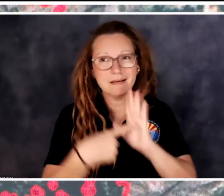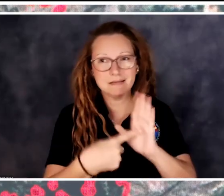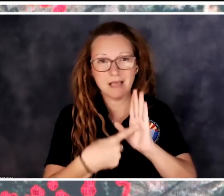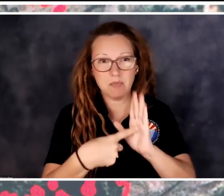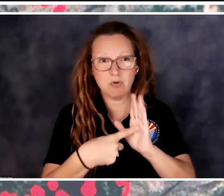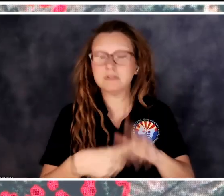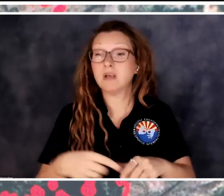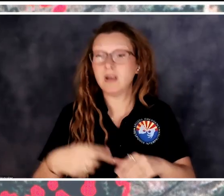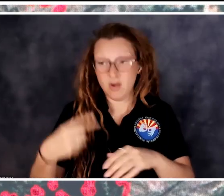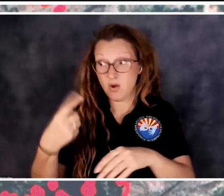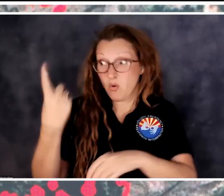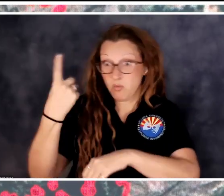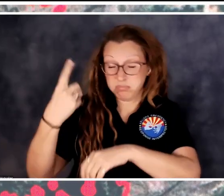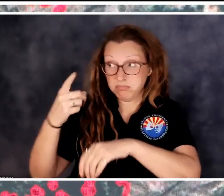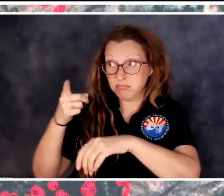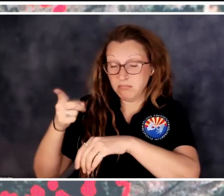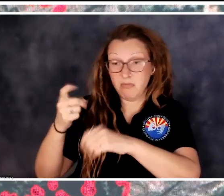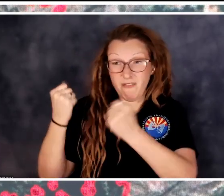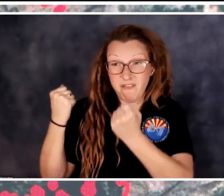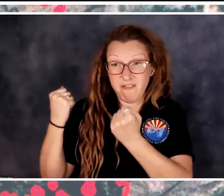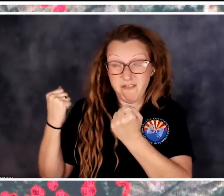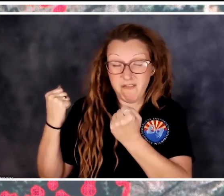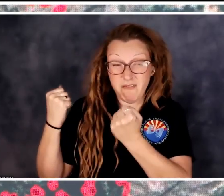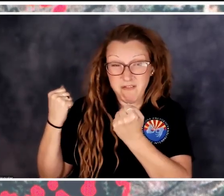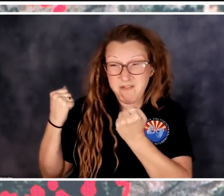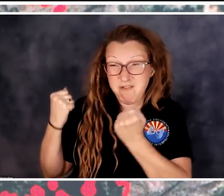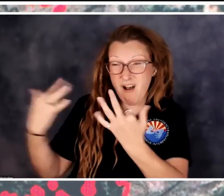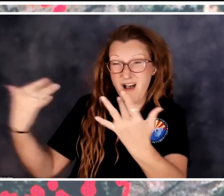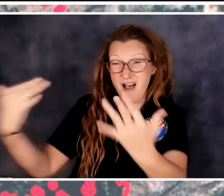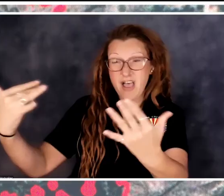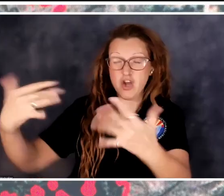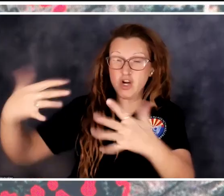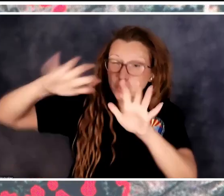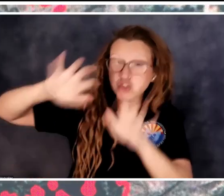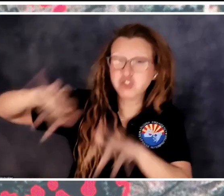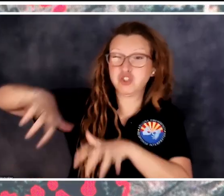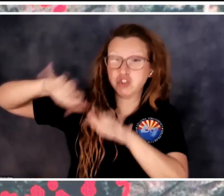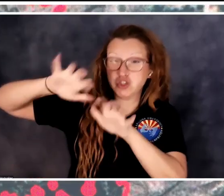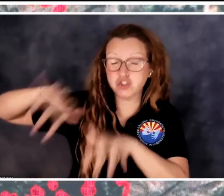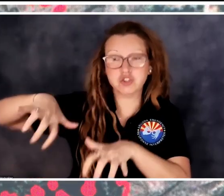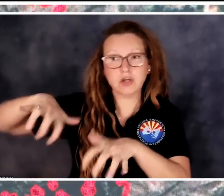a large fire received a major rain event and then within a week or so